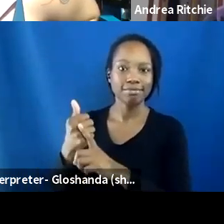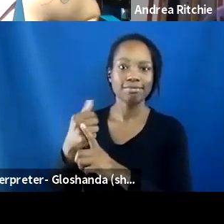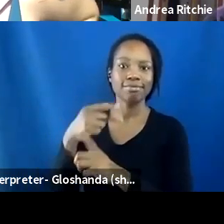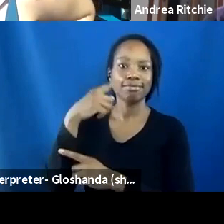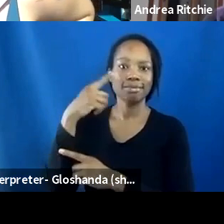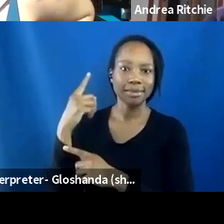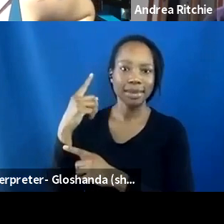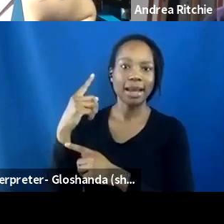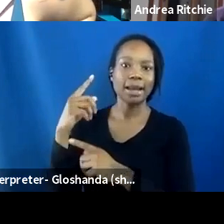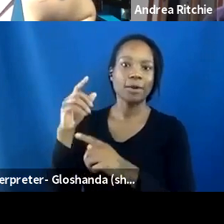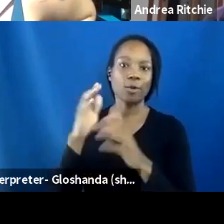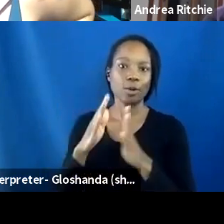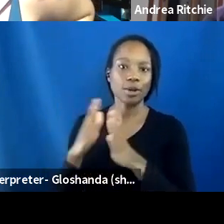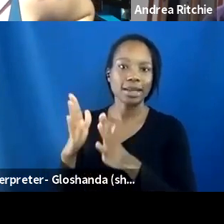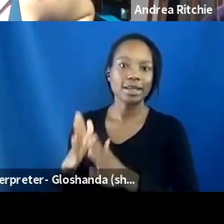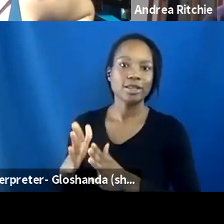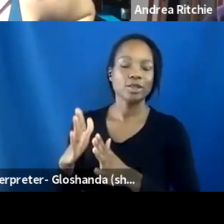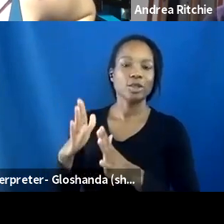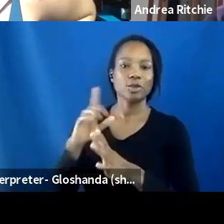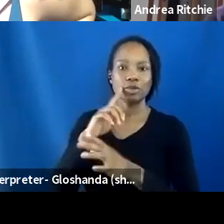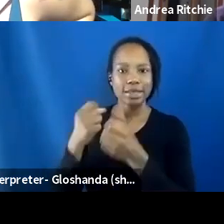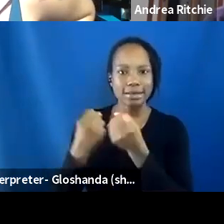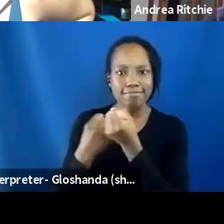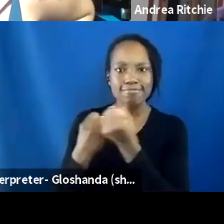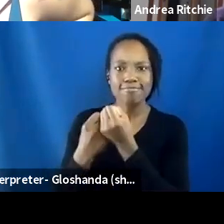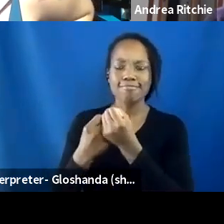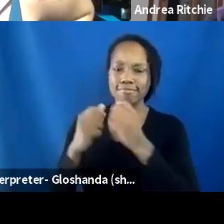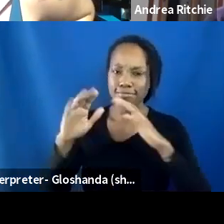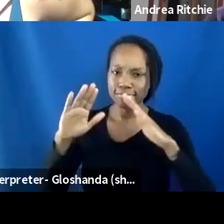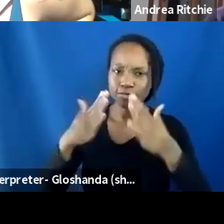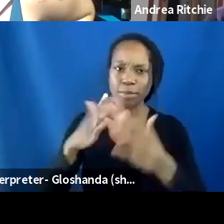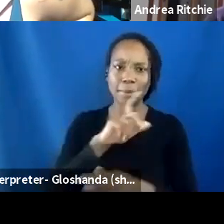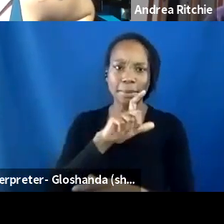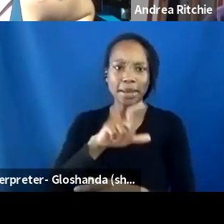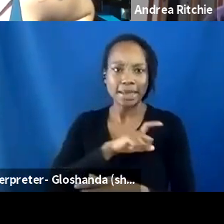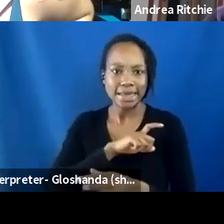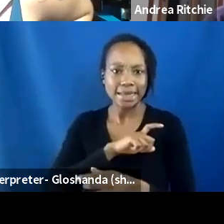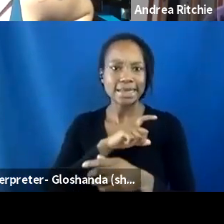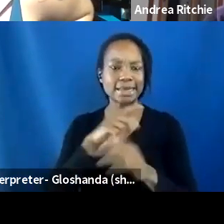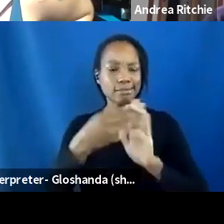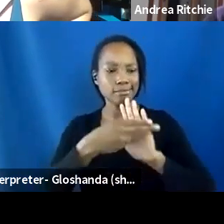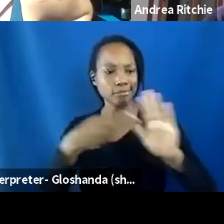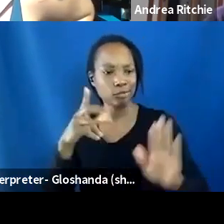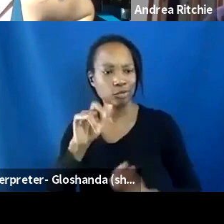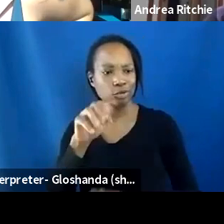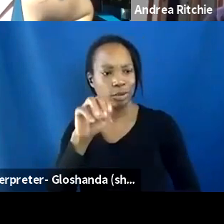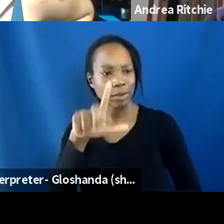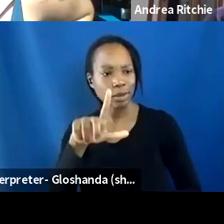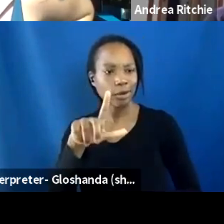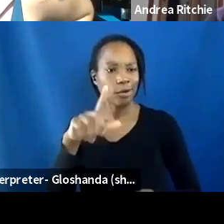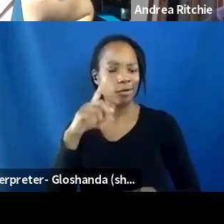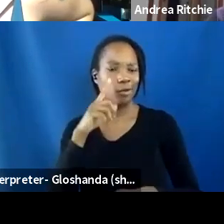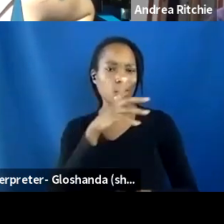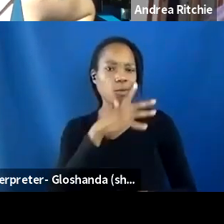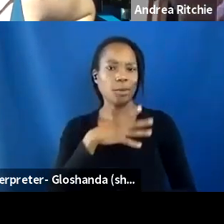around policing and criminalization of women and LGBTQ people of color for over two decades.